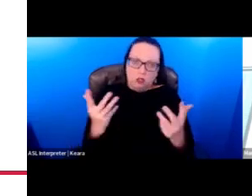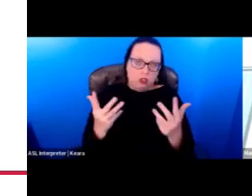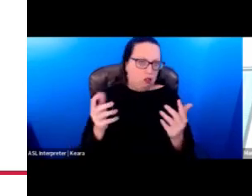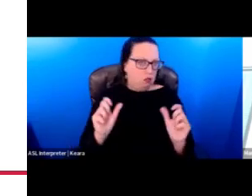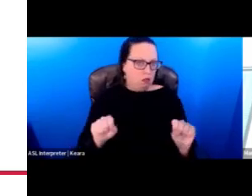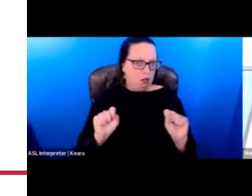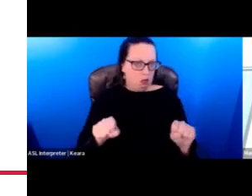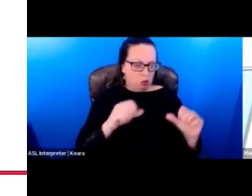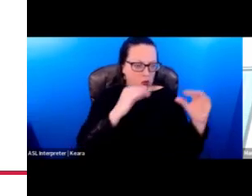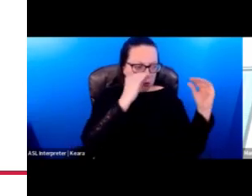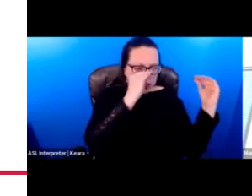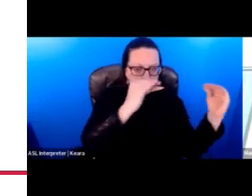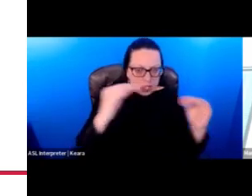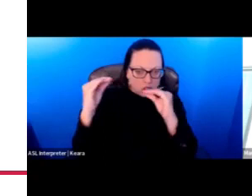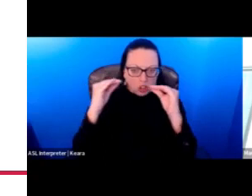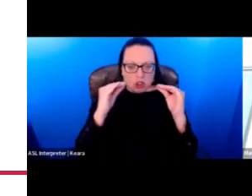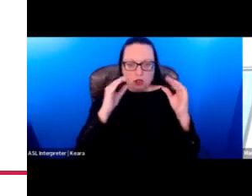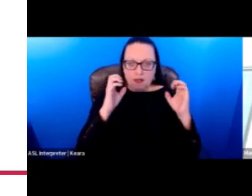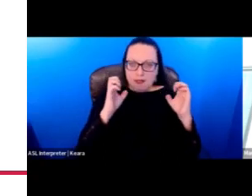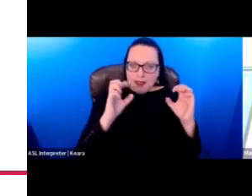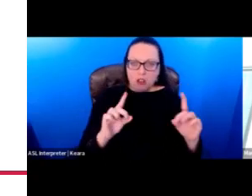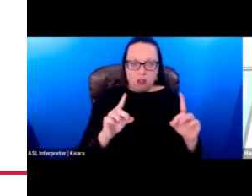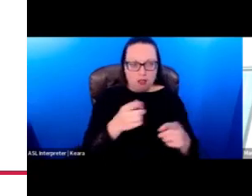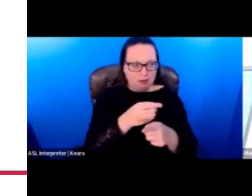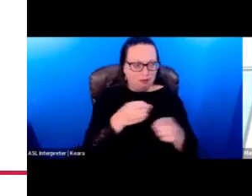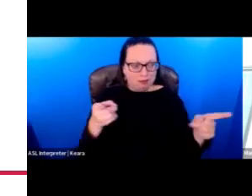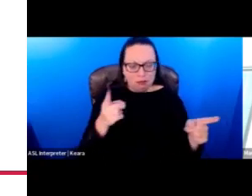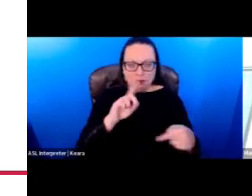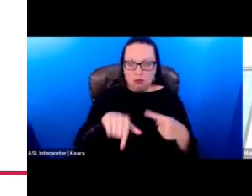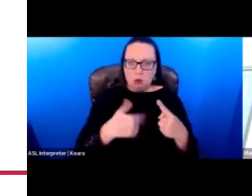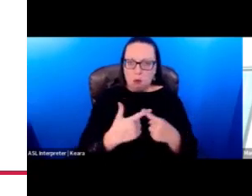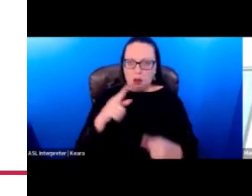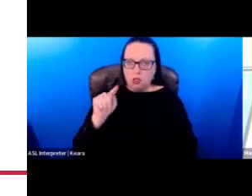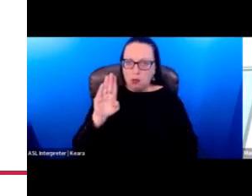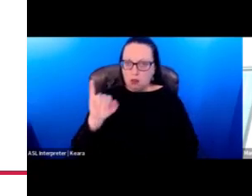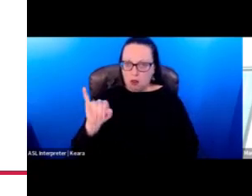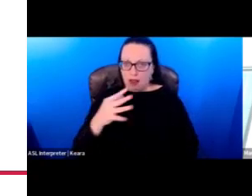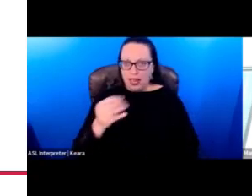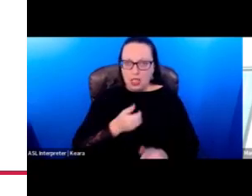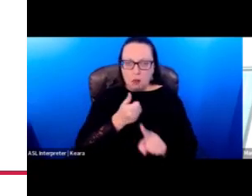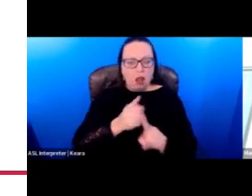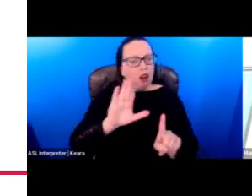others about brain injury, and its impact on that, again, I'm not excusing its behavior, but